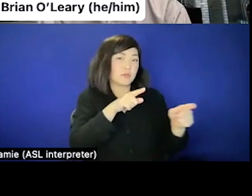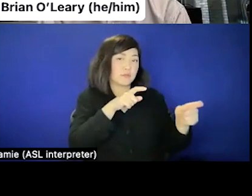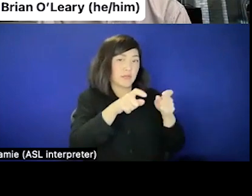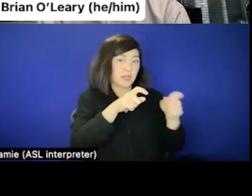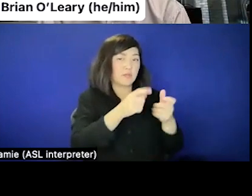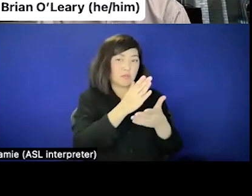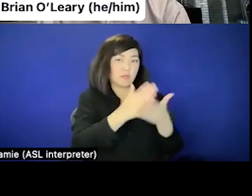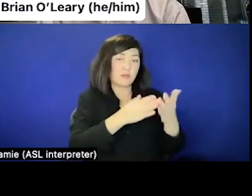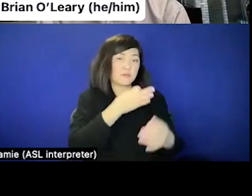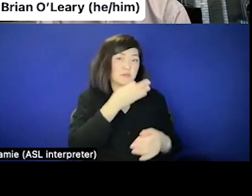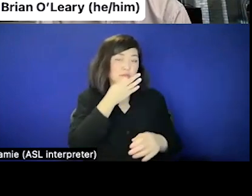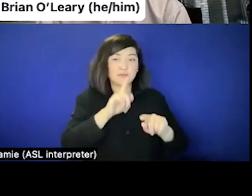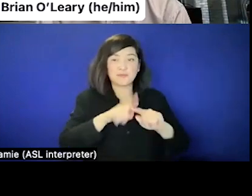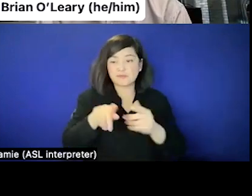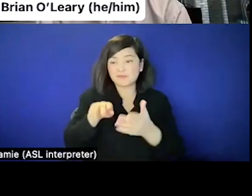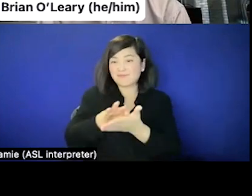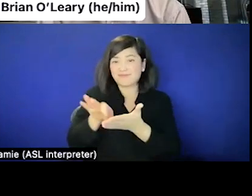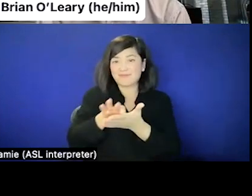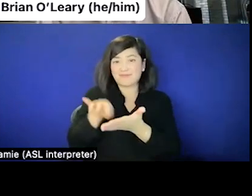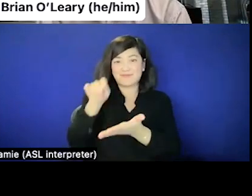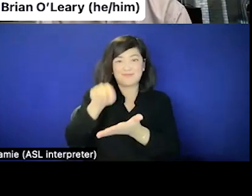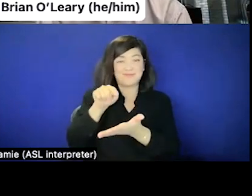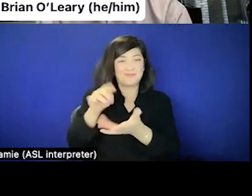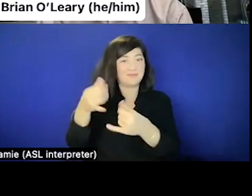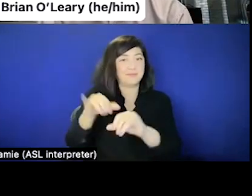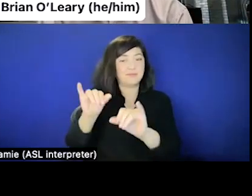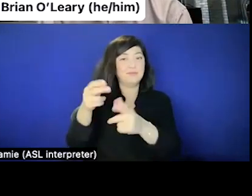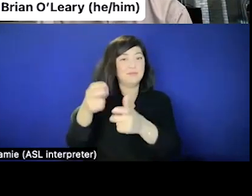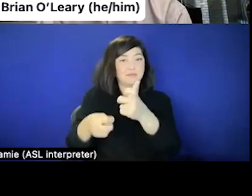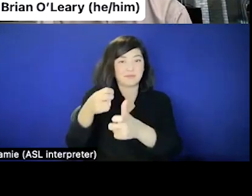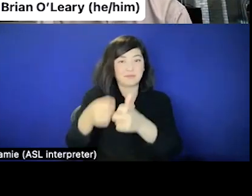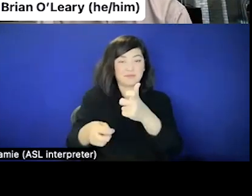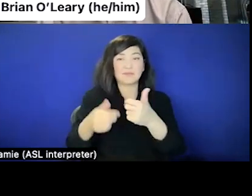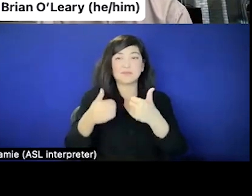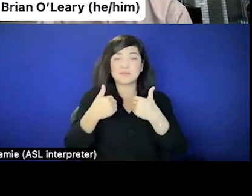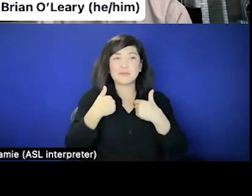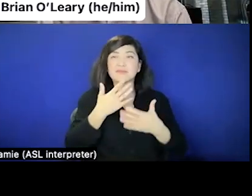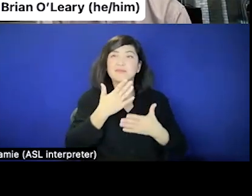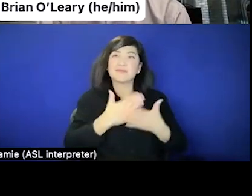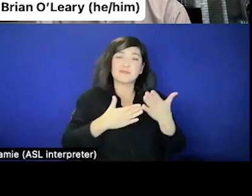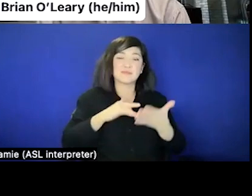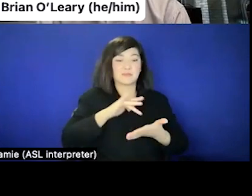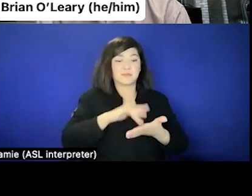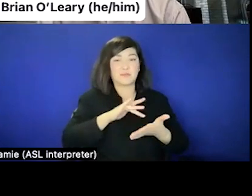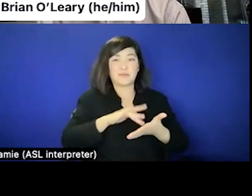is still accounting. There are intermediaries in place, Ingram, Baker & Taylor, Independent